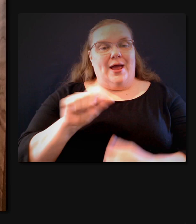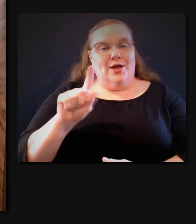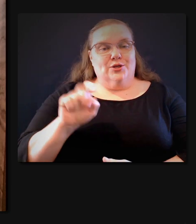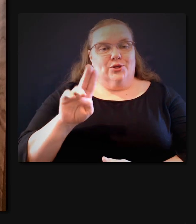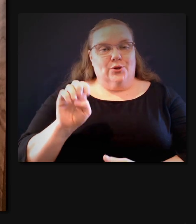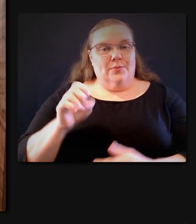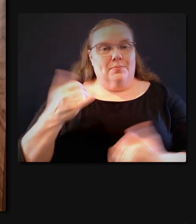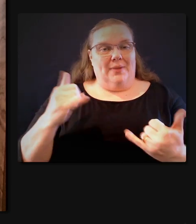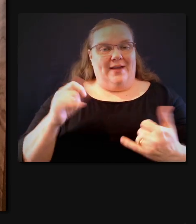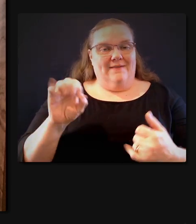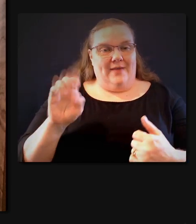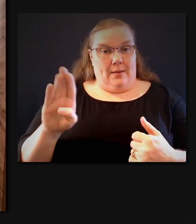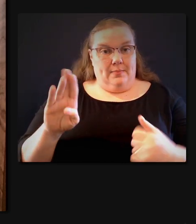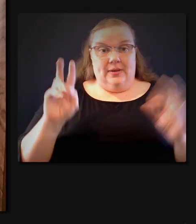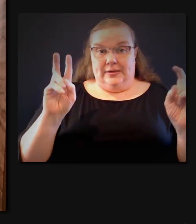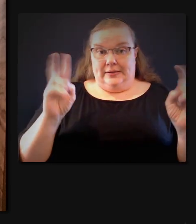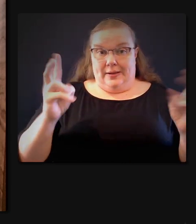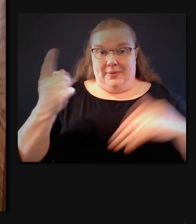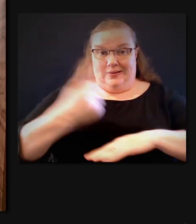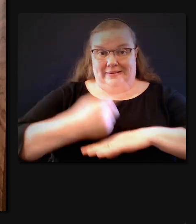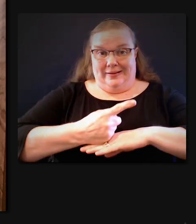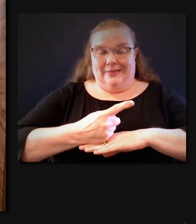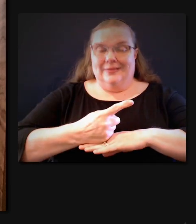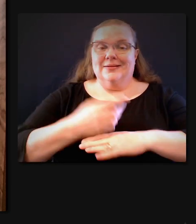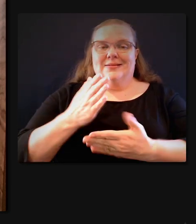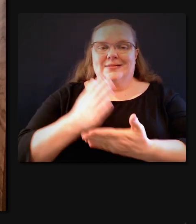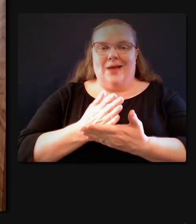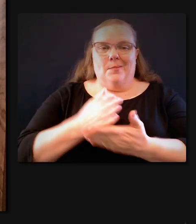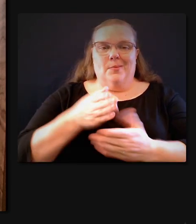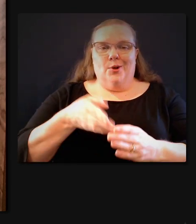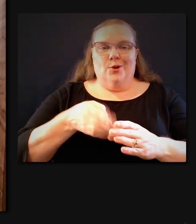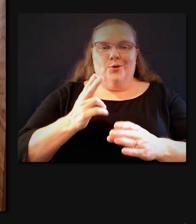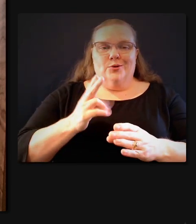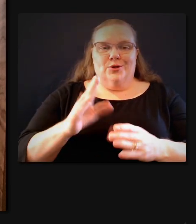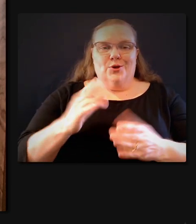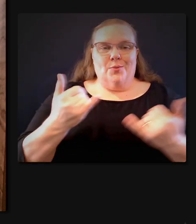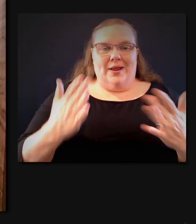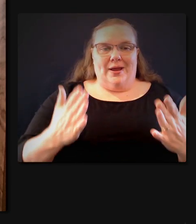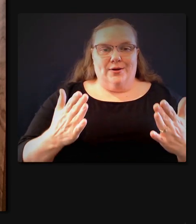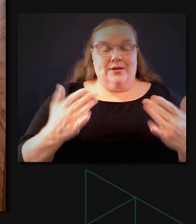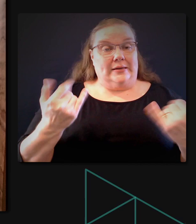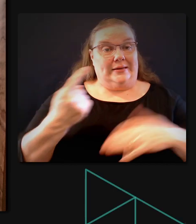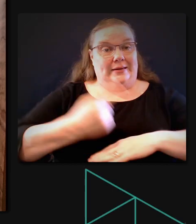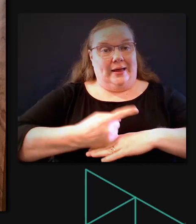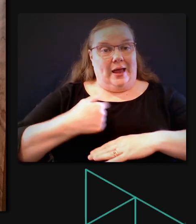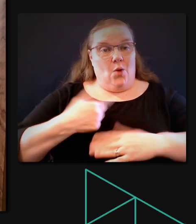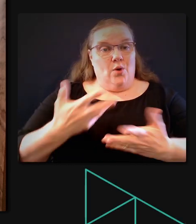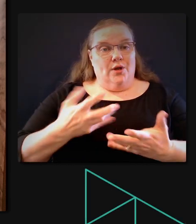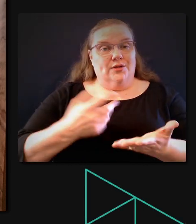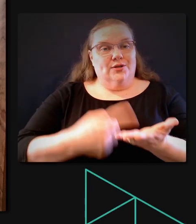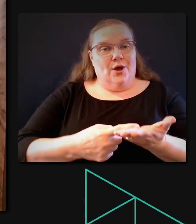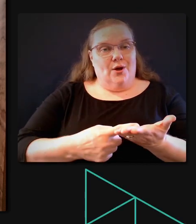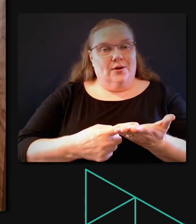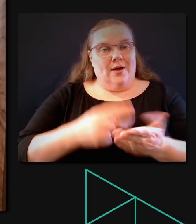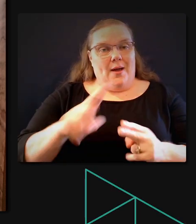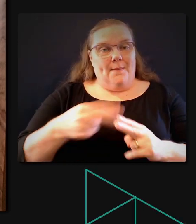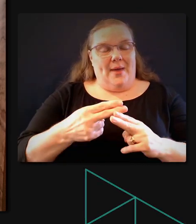is to help you to stop losing your players. Today I am going to talk about how you can engage and retain players with the content they'll love